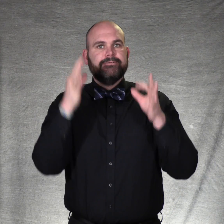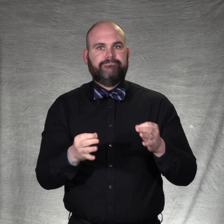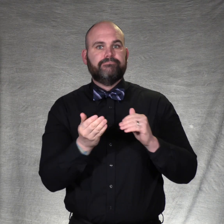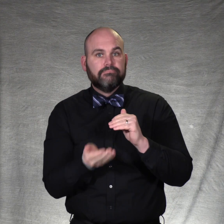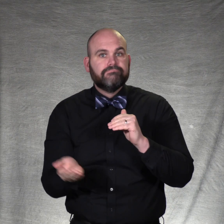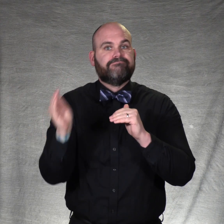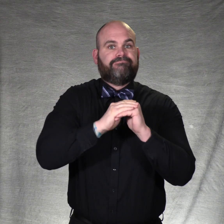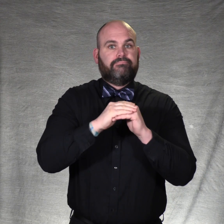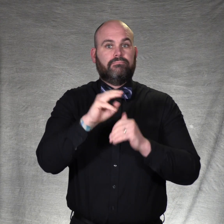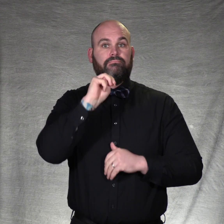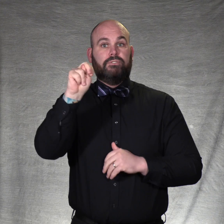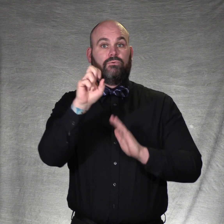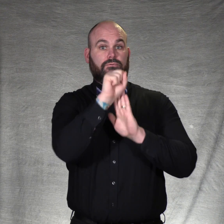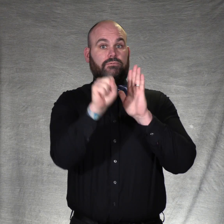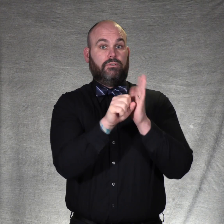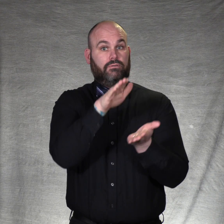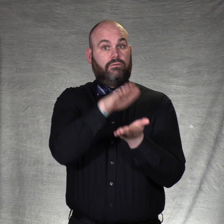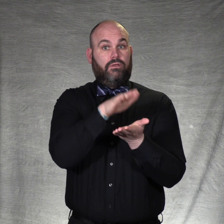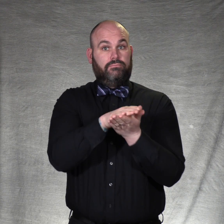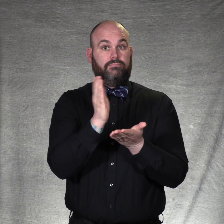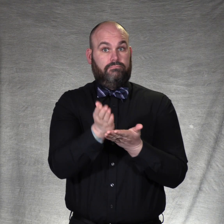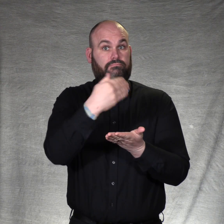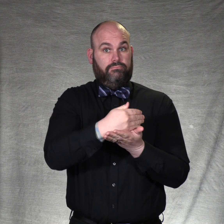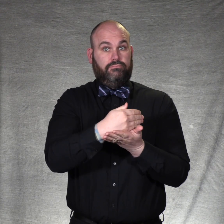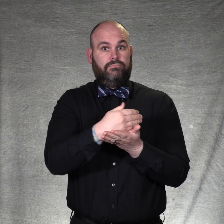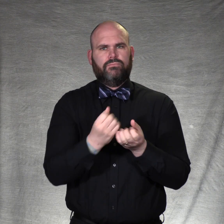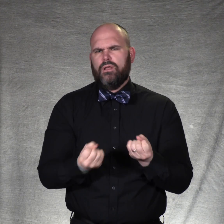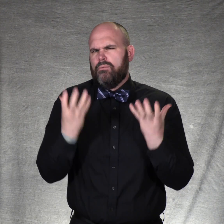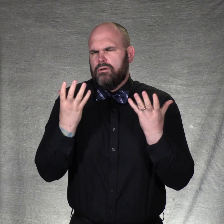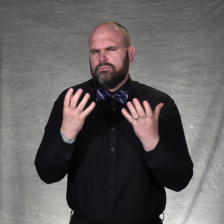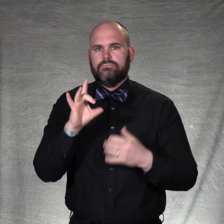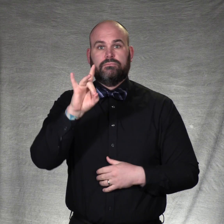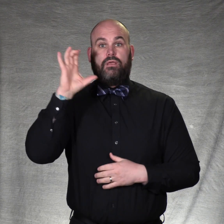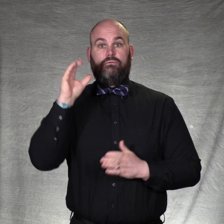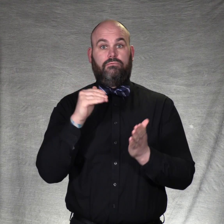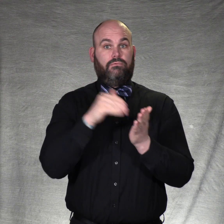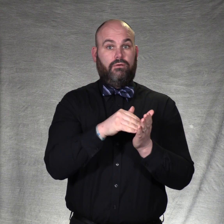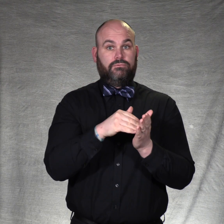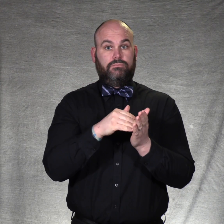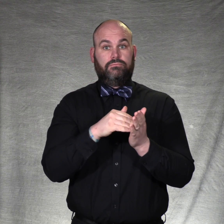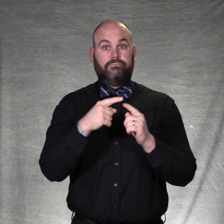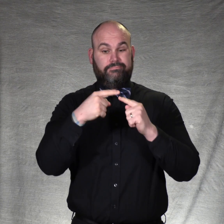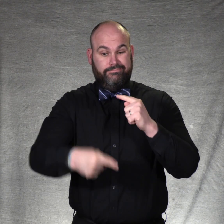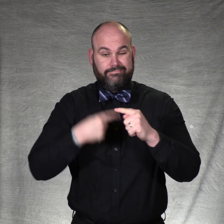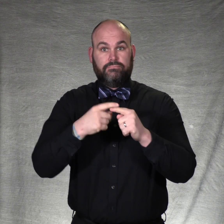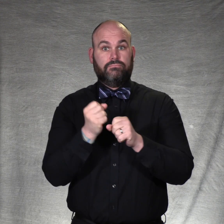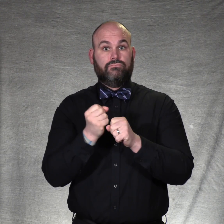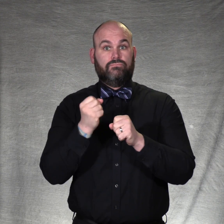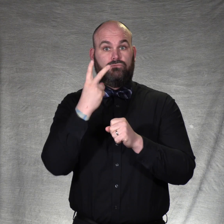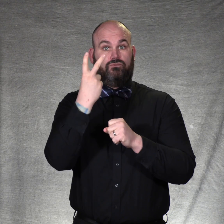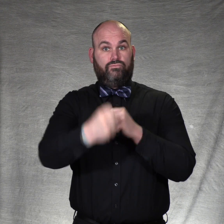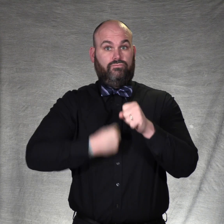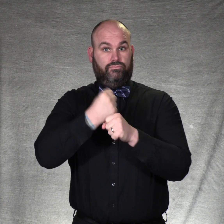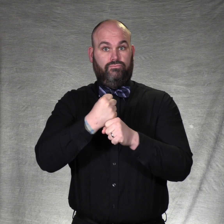to increase the Minnesota State Academies' budget by $800,000 over two years.